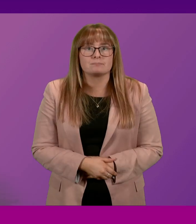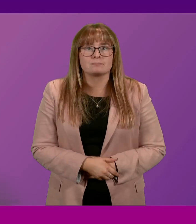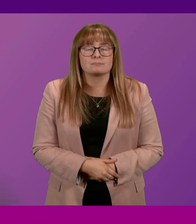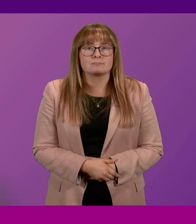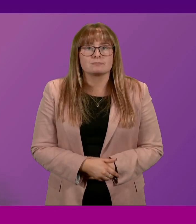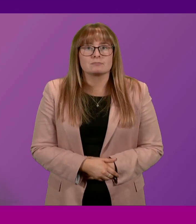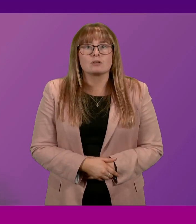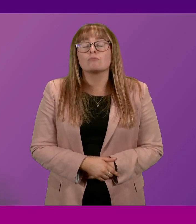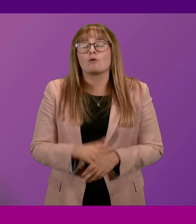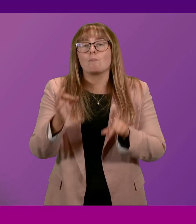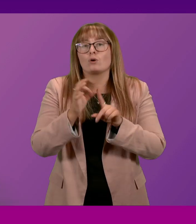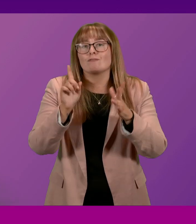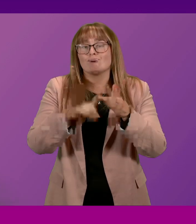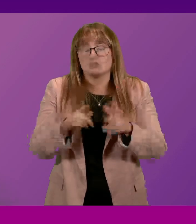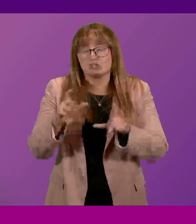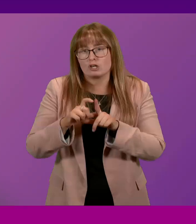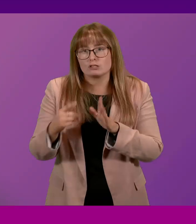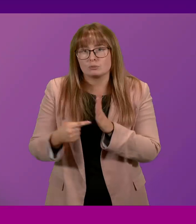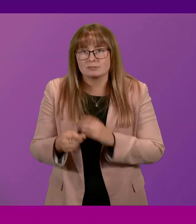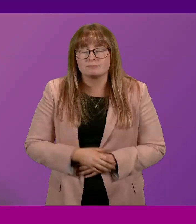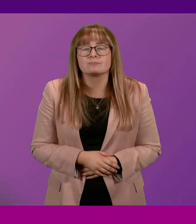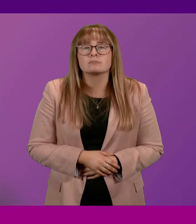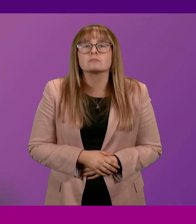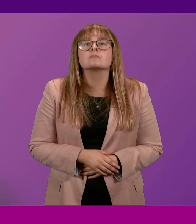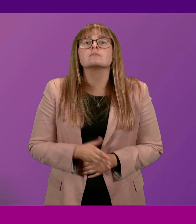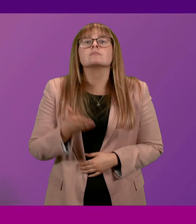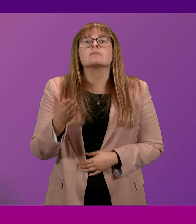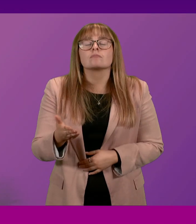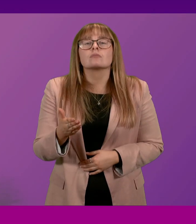On a point of order, Presiding Officer. Under the Parliament’s standing orders,